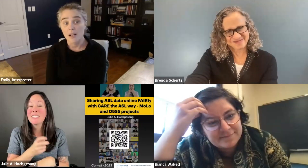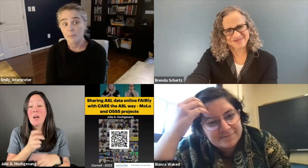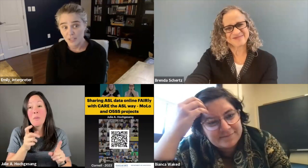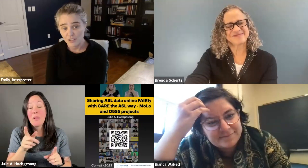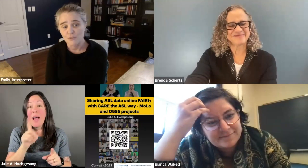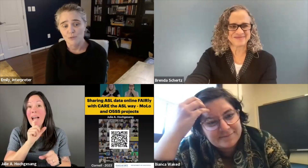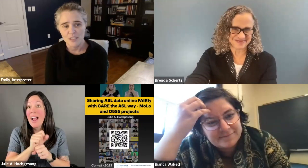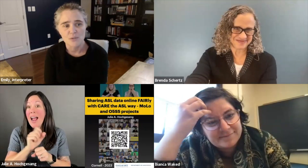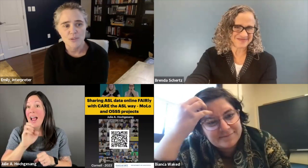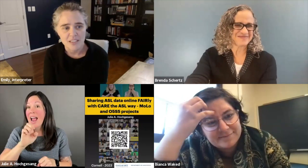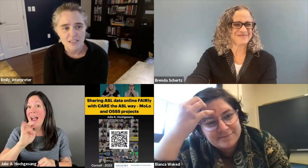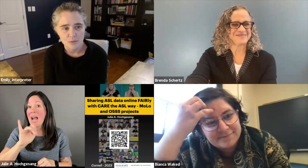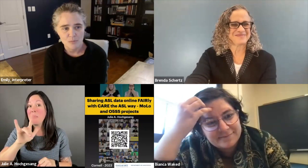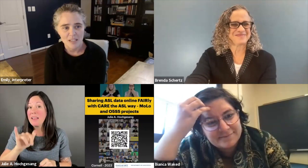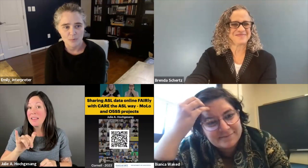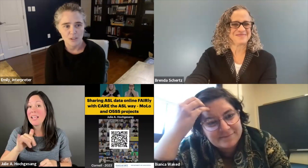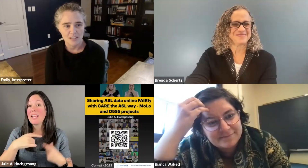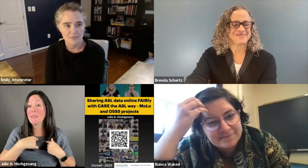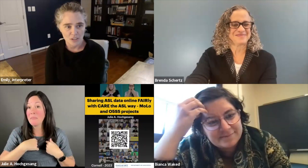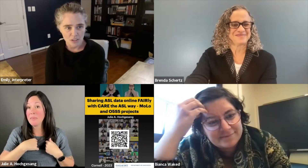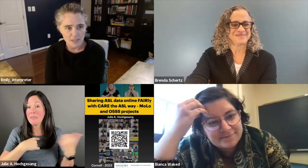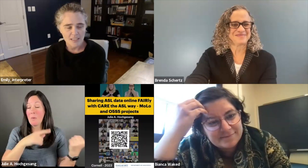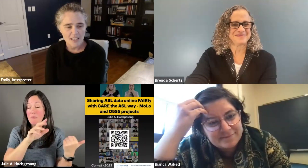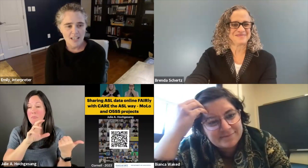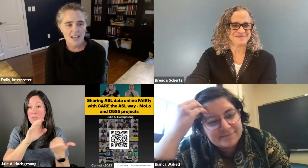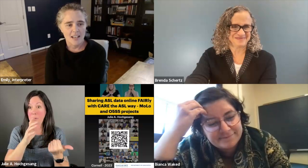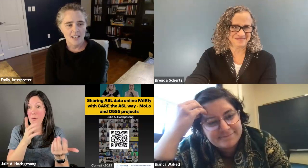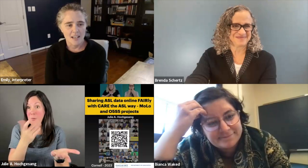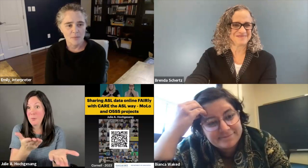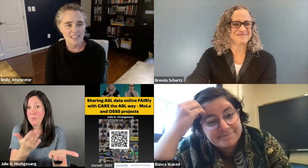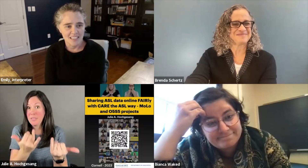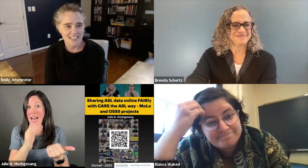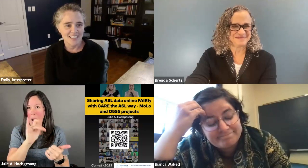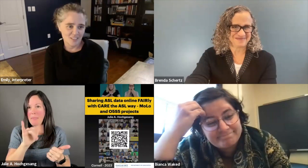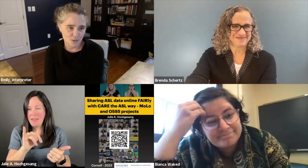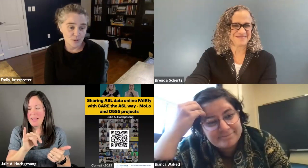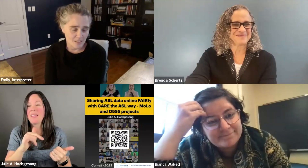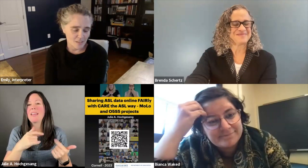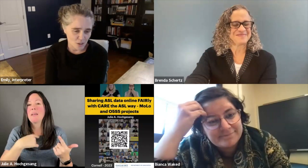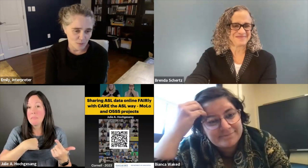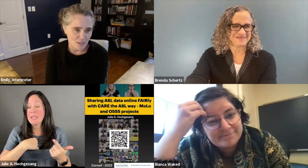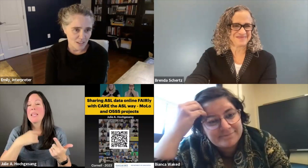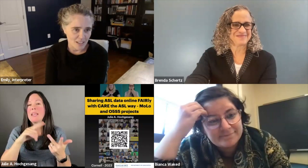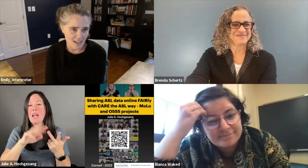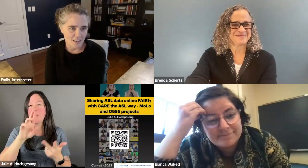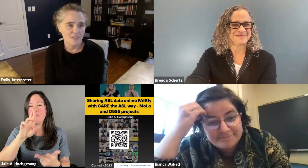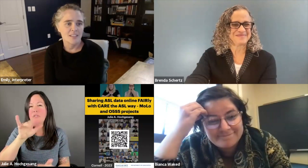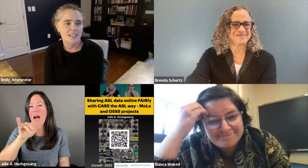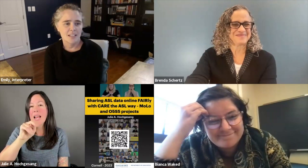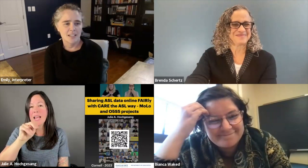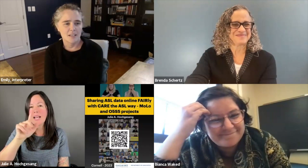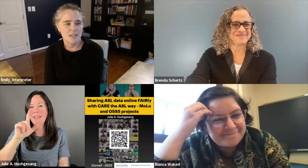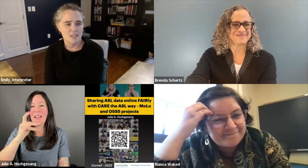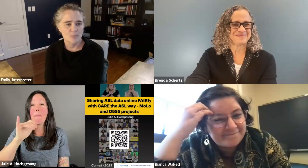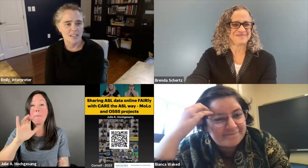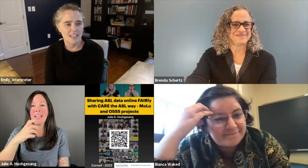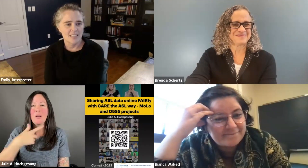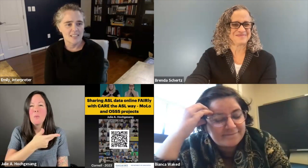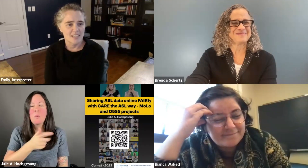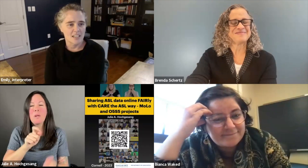competition for resources which makes work difficult Emily and I who's interpreting right now as well as uh